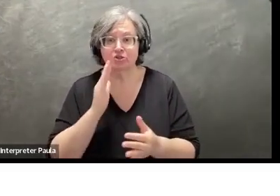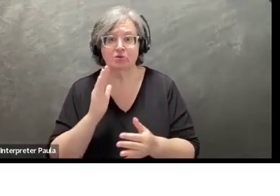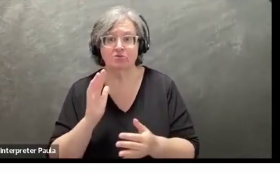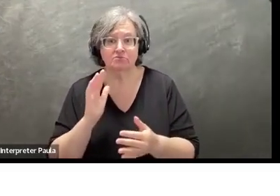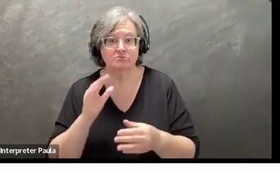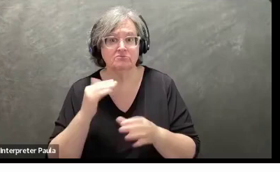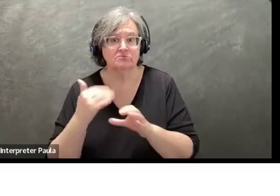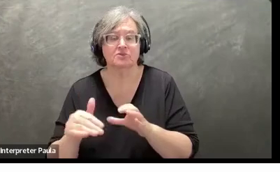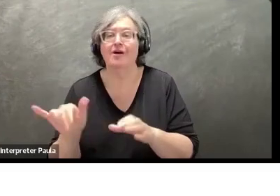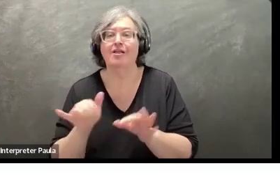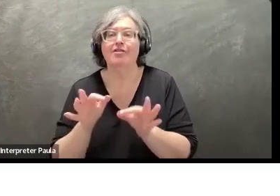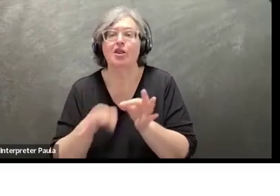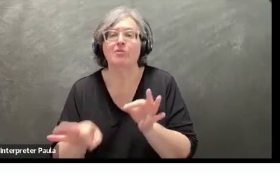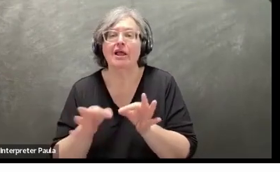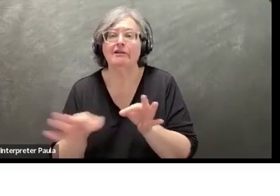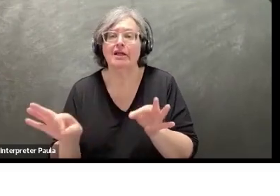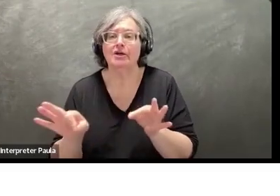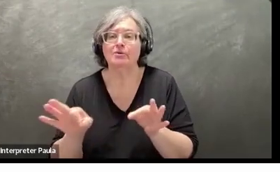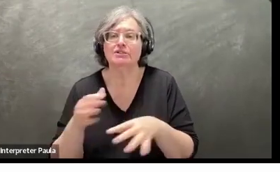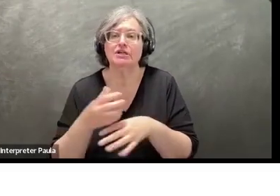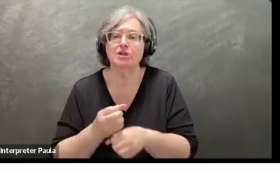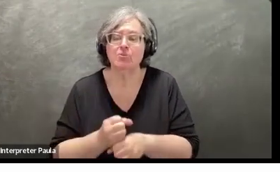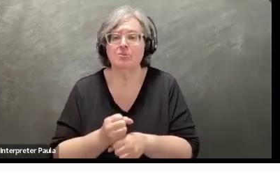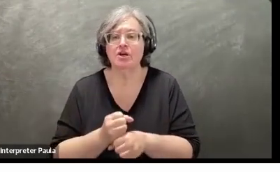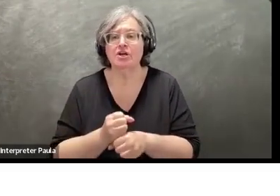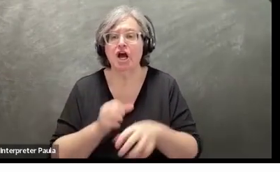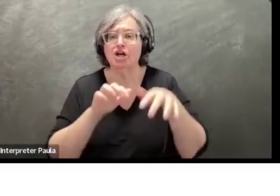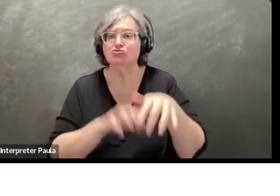plain language summaries and transcripts will be archived on